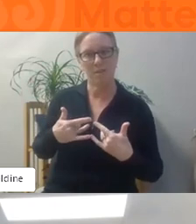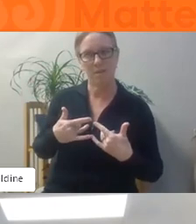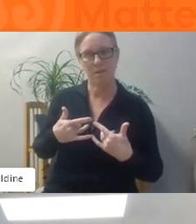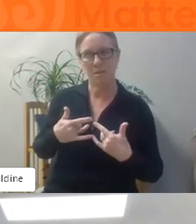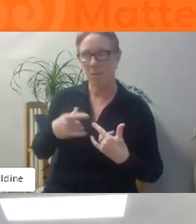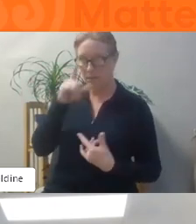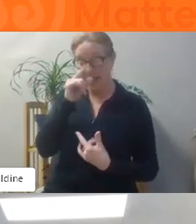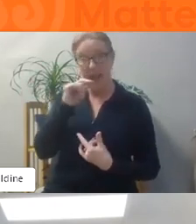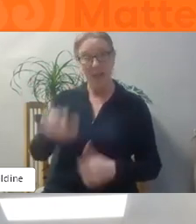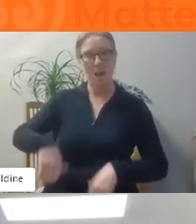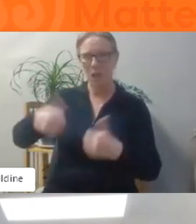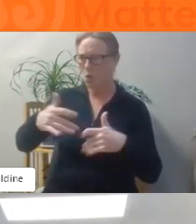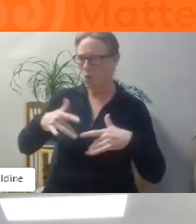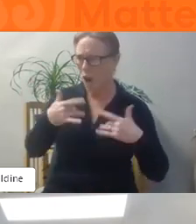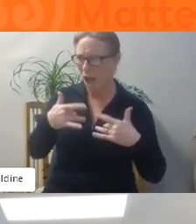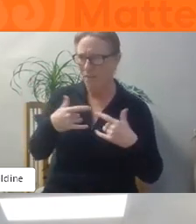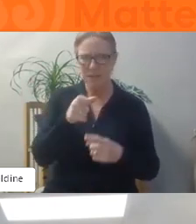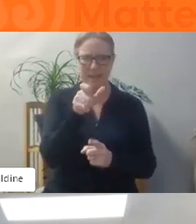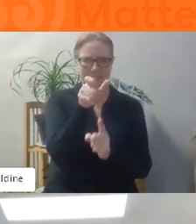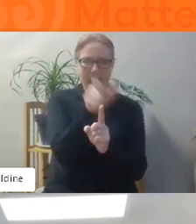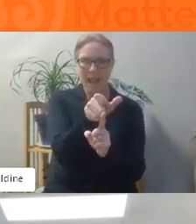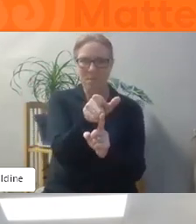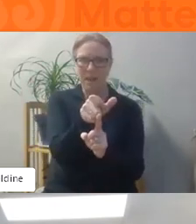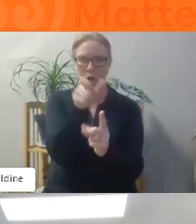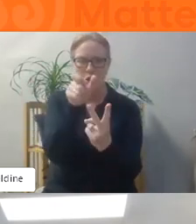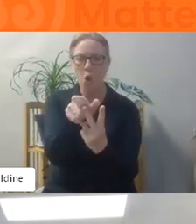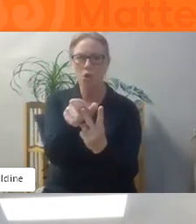Lives where all three words are really, really important, it is